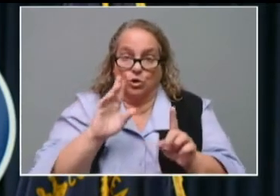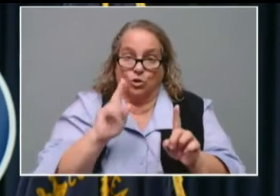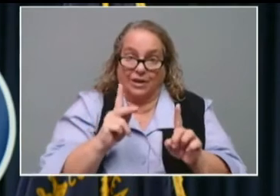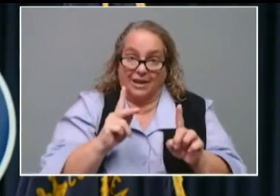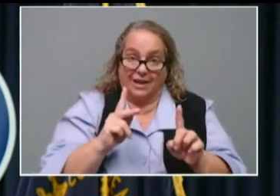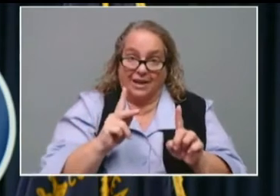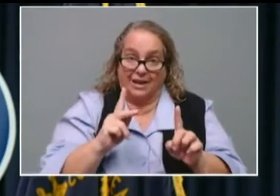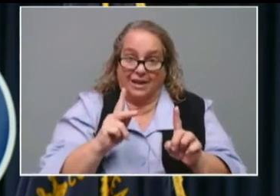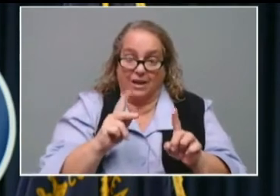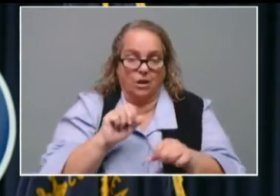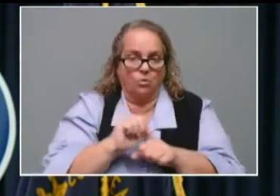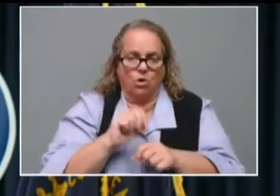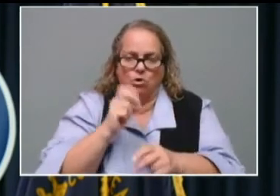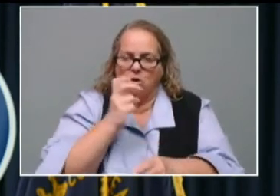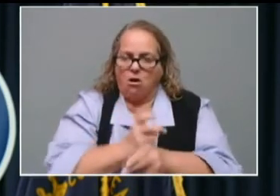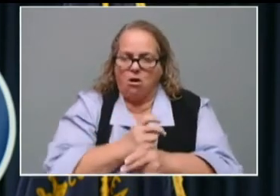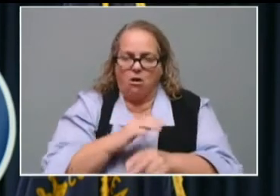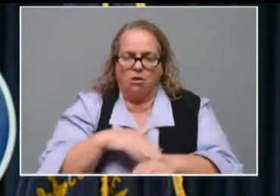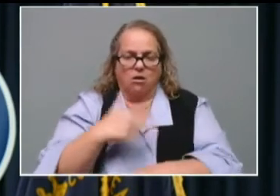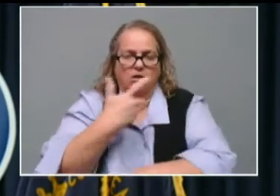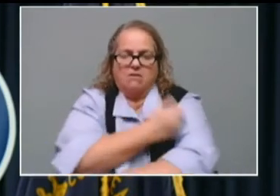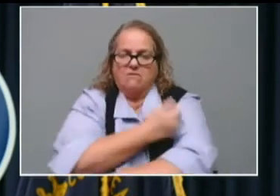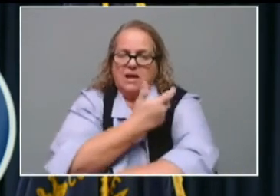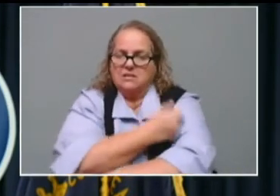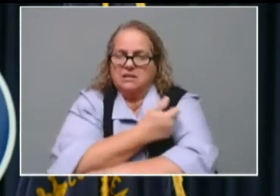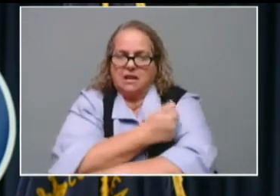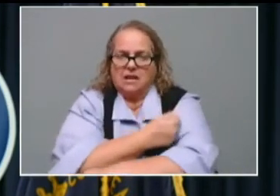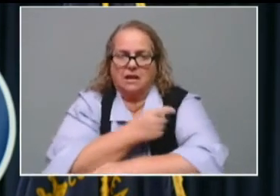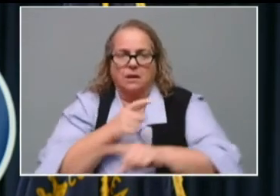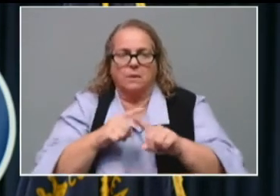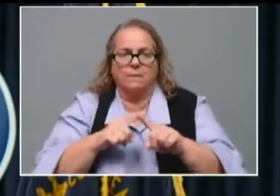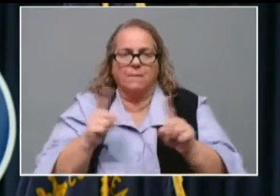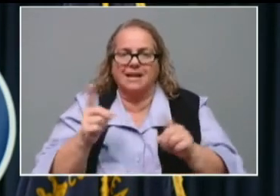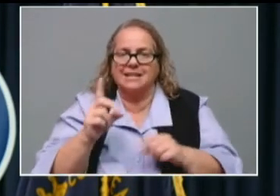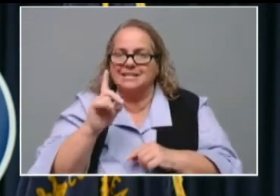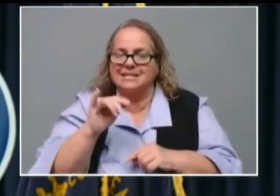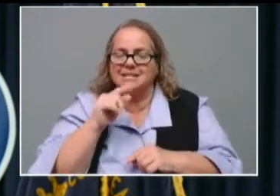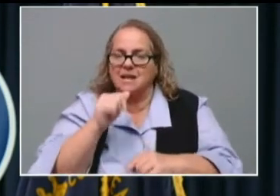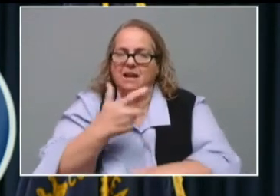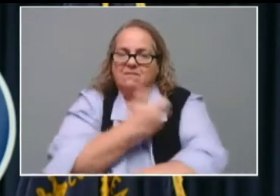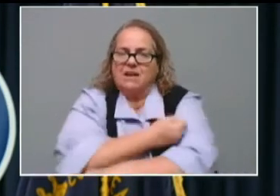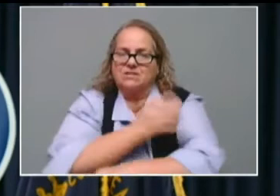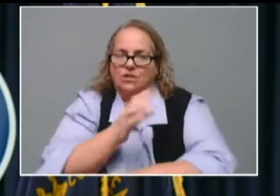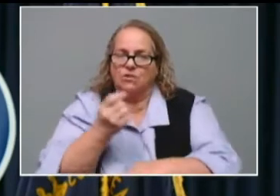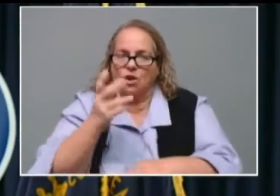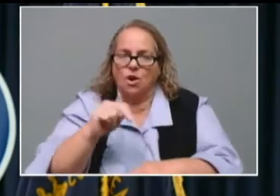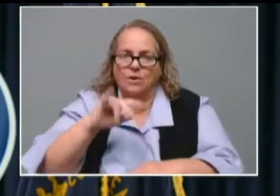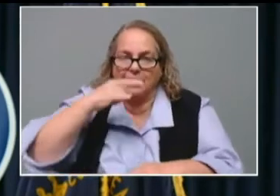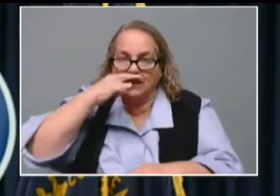vaccinating uh but But didn't vaccinate their kids but it did do a little bit